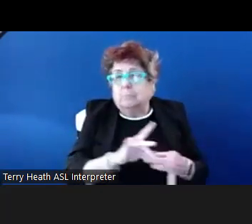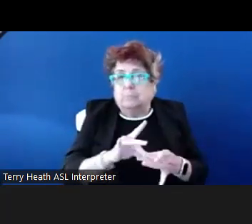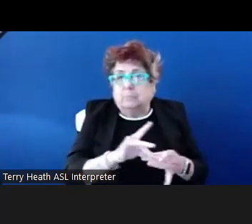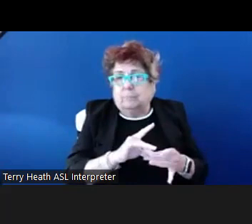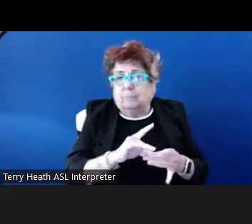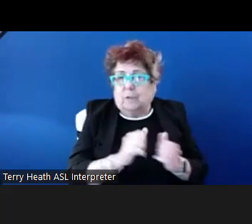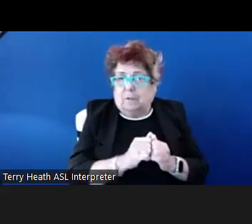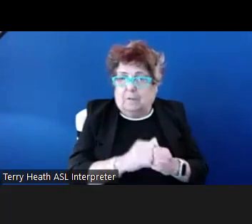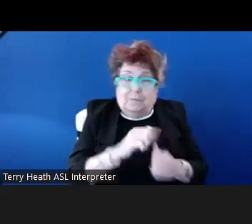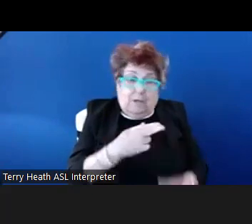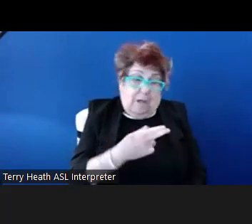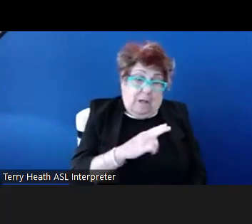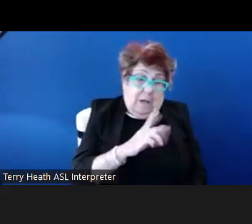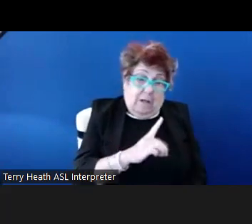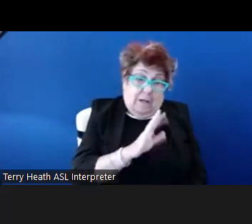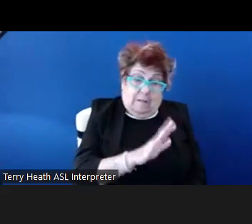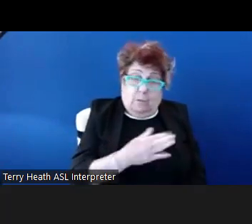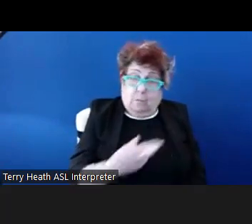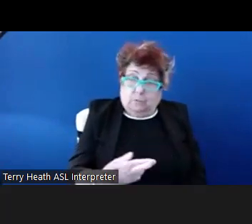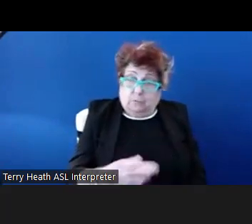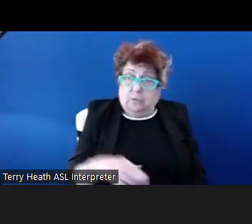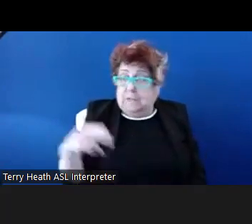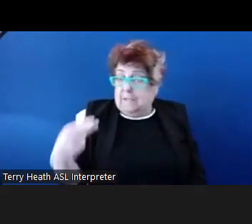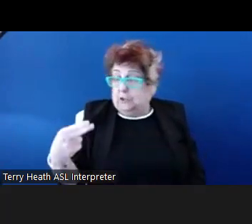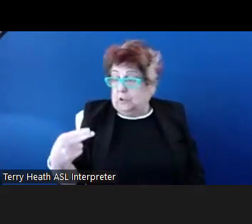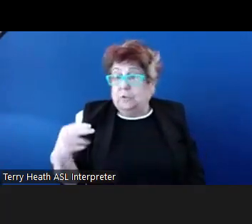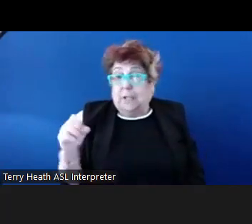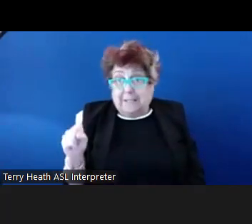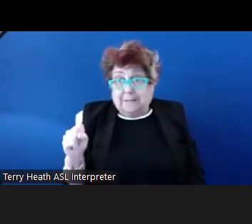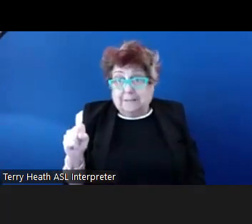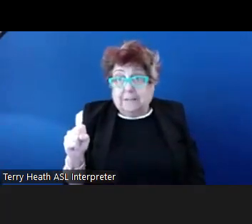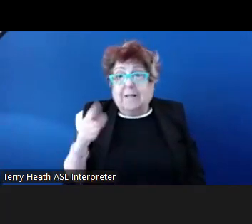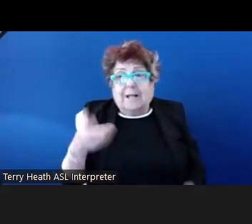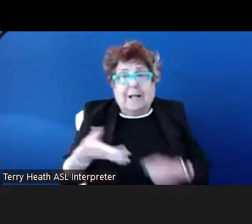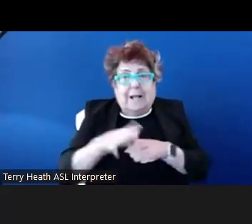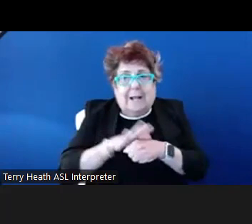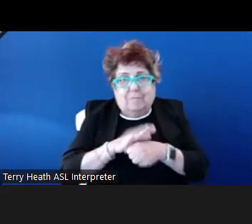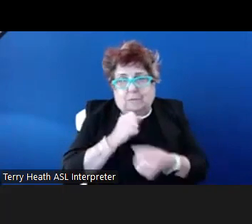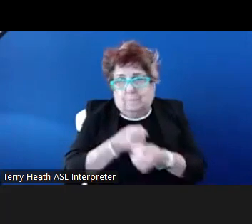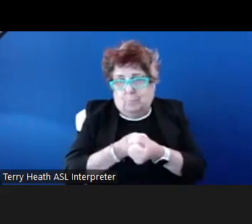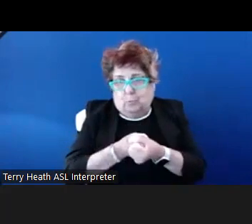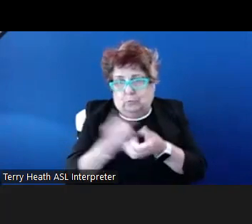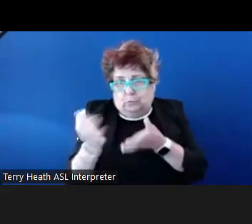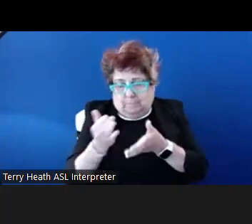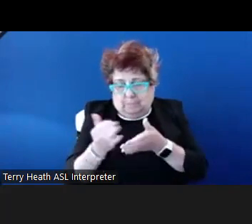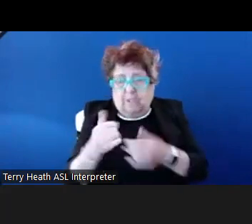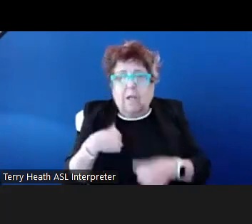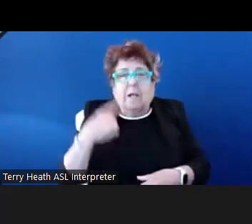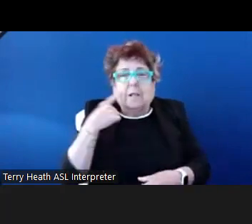many resources at HHS that cover supportive services. And I think what this accelerator that we are here to talk